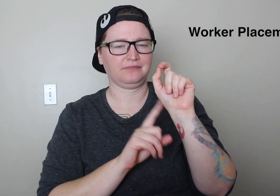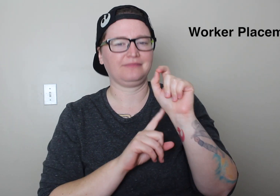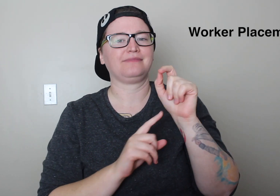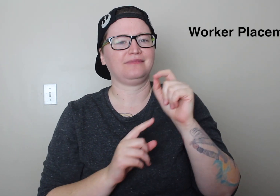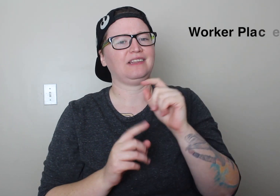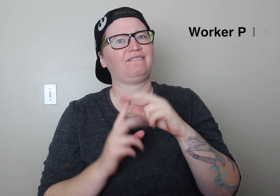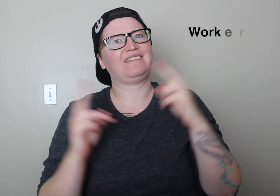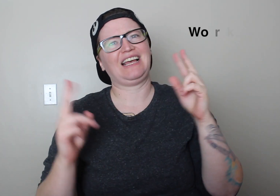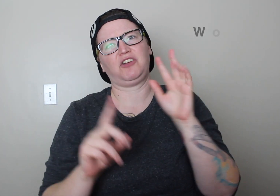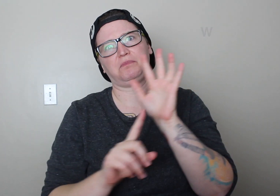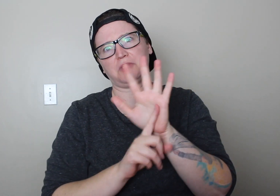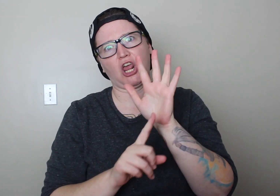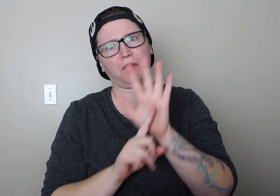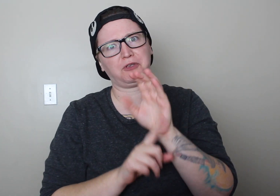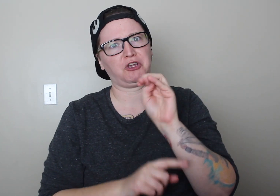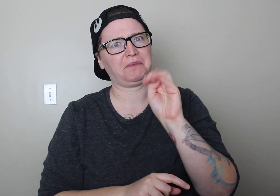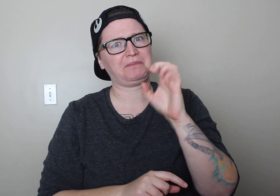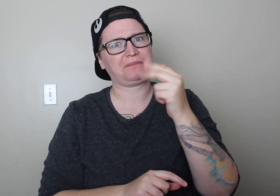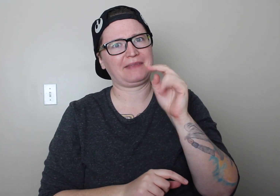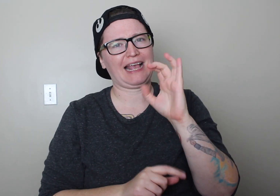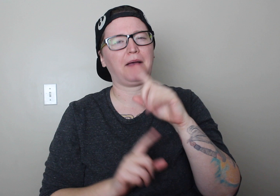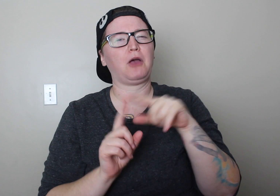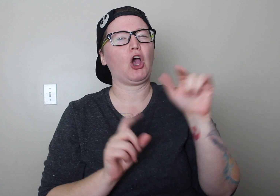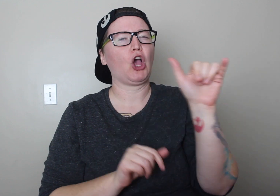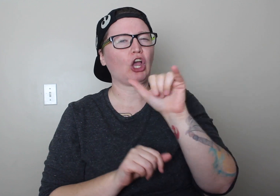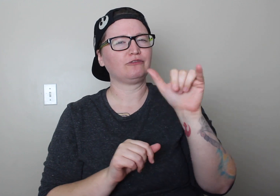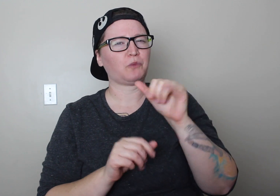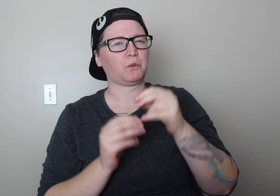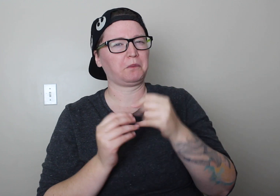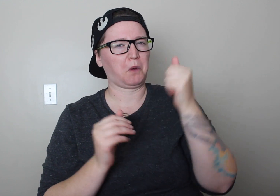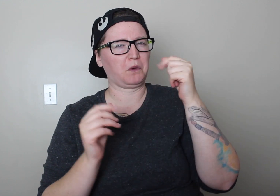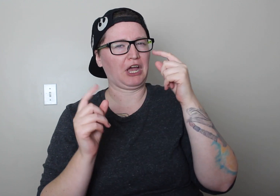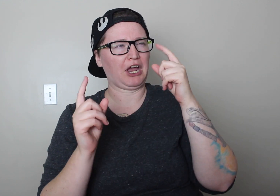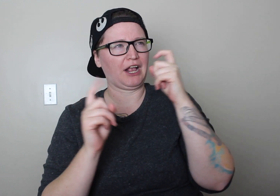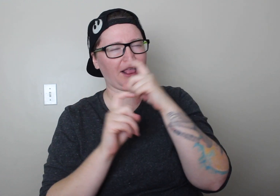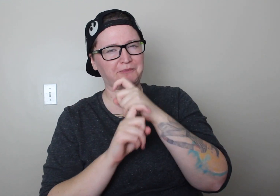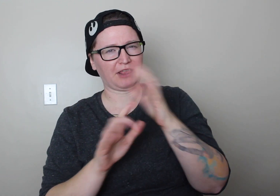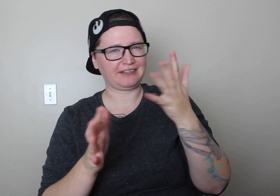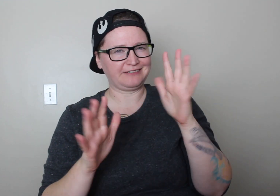It is one of the most popular mechanic and kind of complicated.